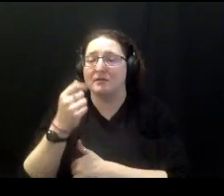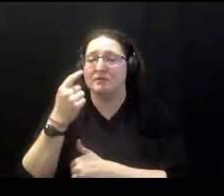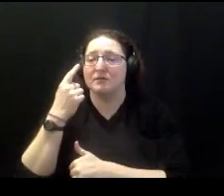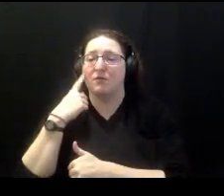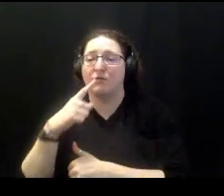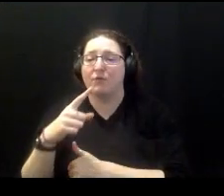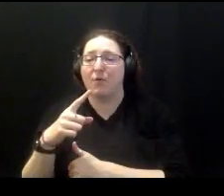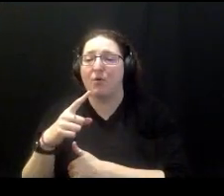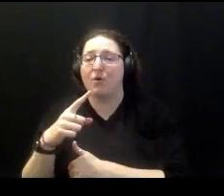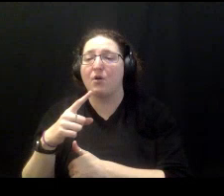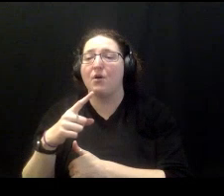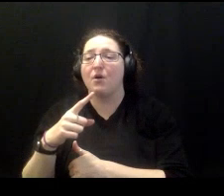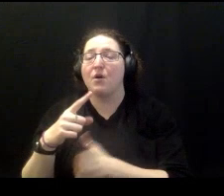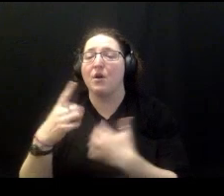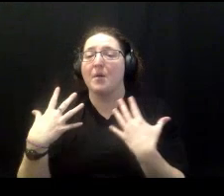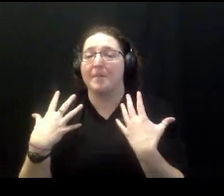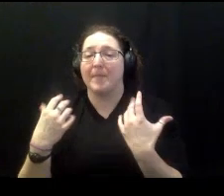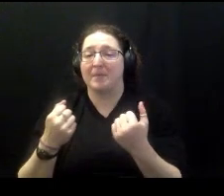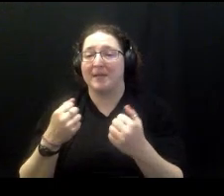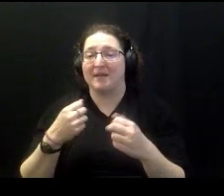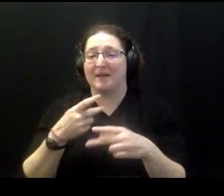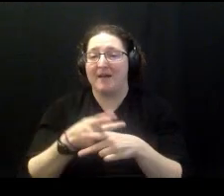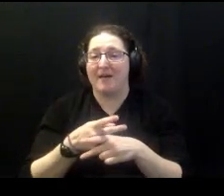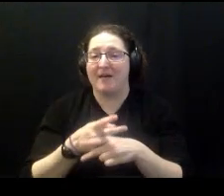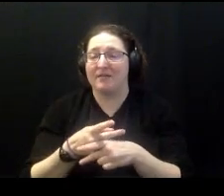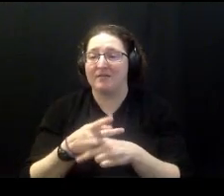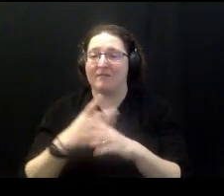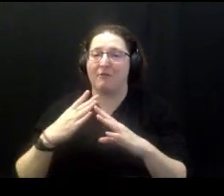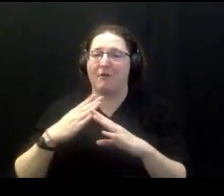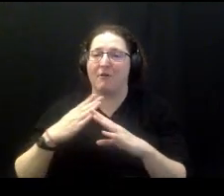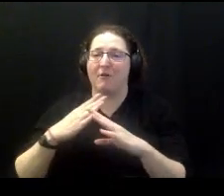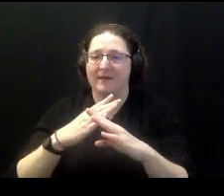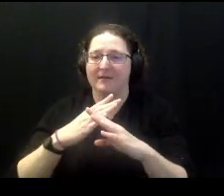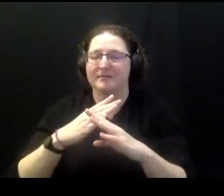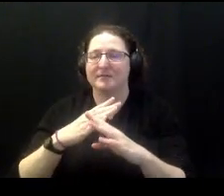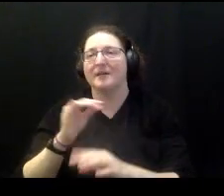and public health infrastructure, focusing not only on the traditional healthcare and